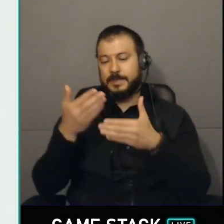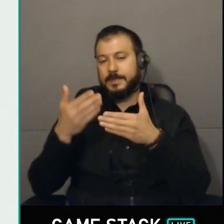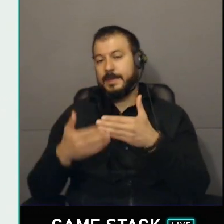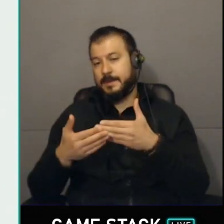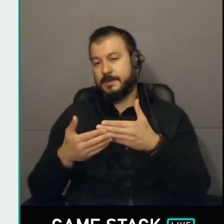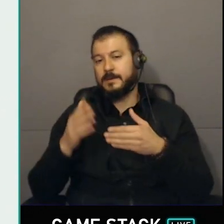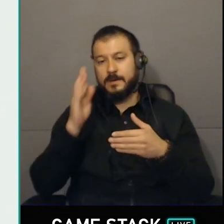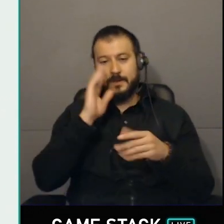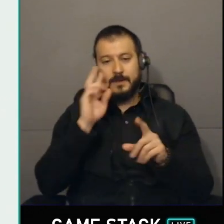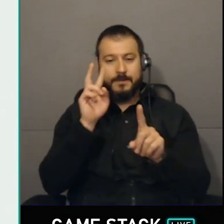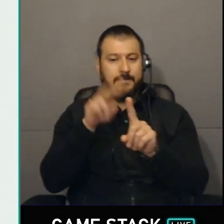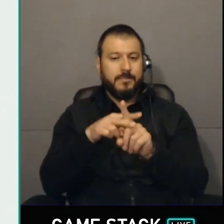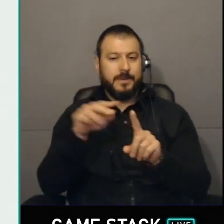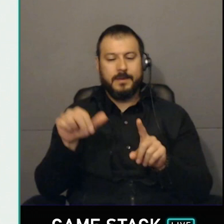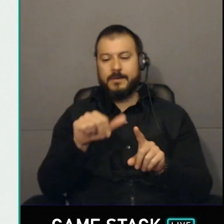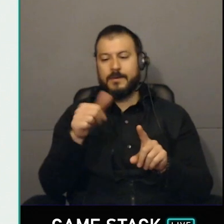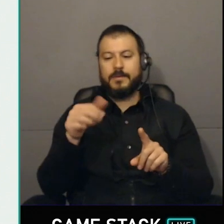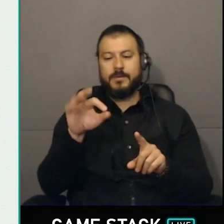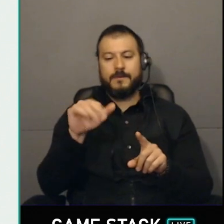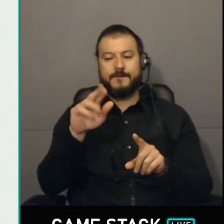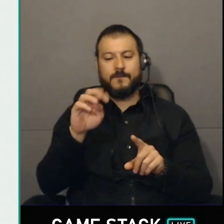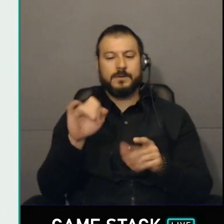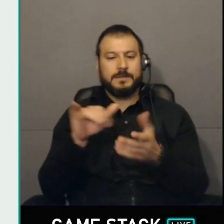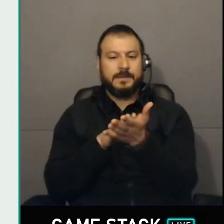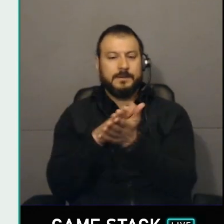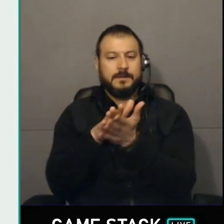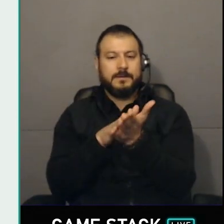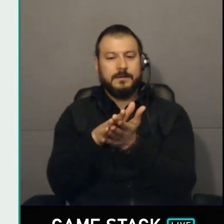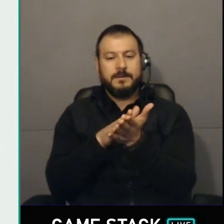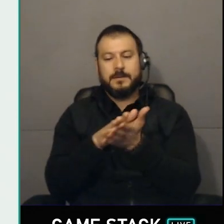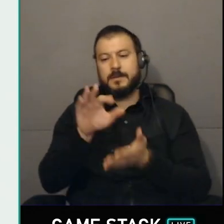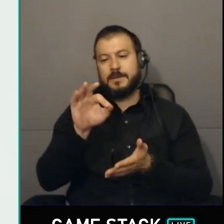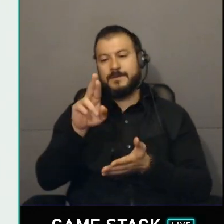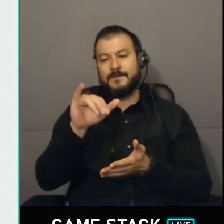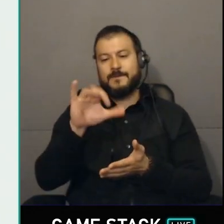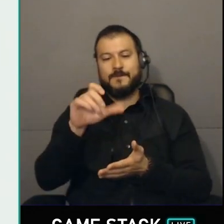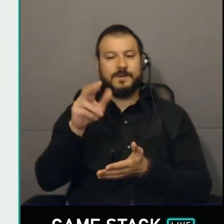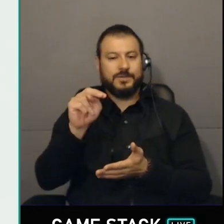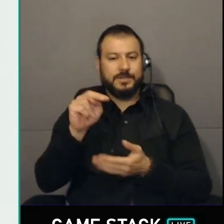going to apply other forces, like friction. For the collision detection stack,